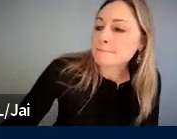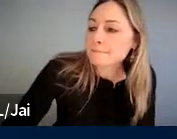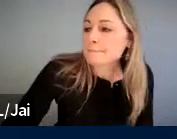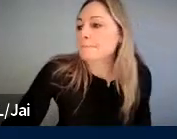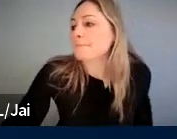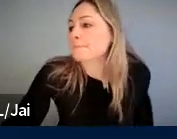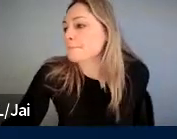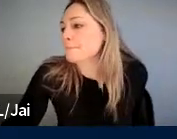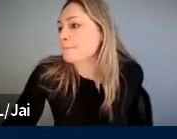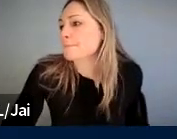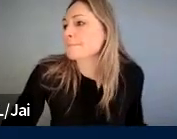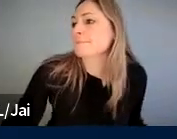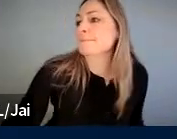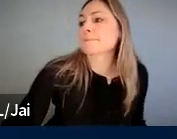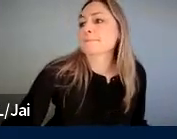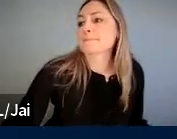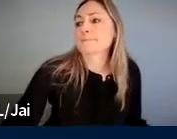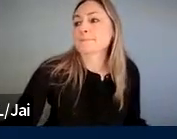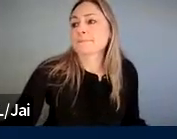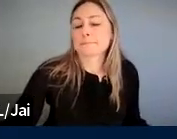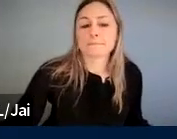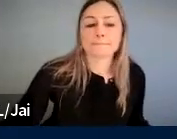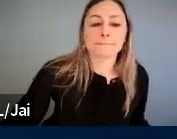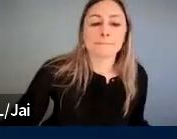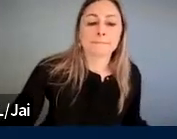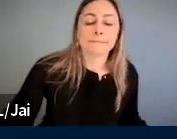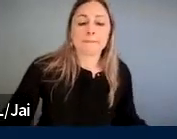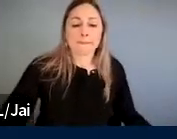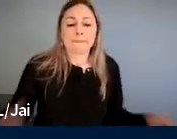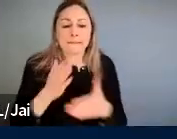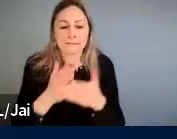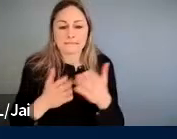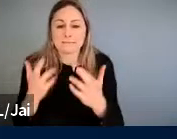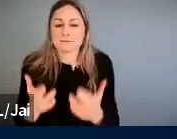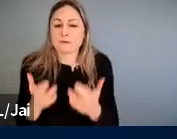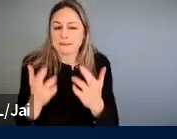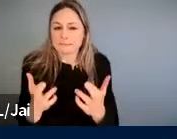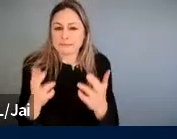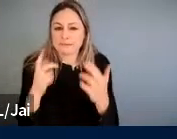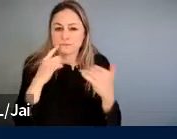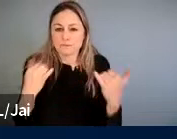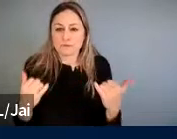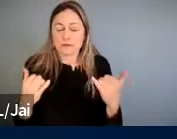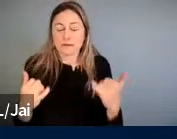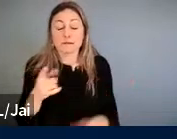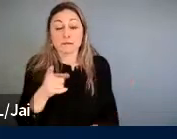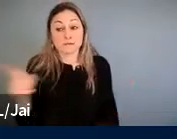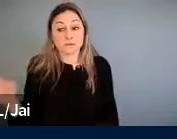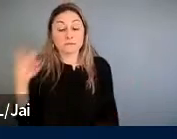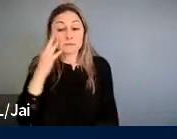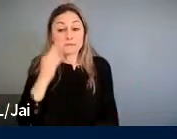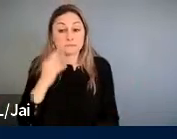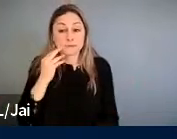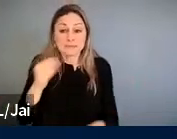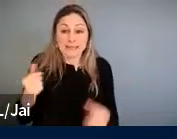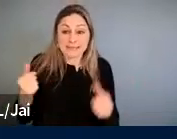recommendations at this time would be that those that may experience a denial of public benefits